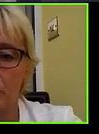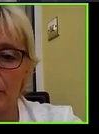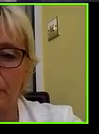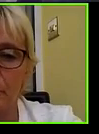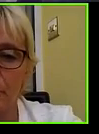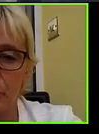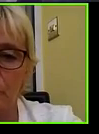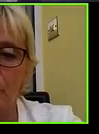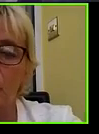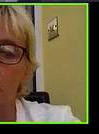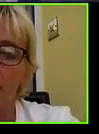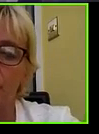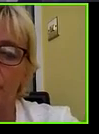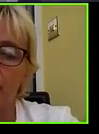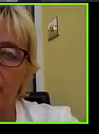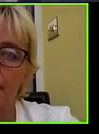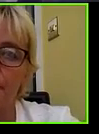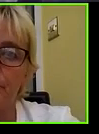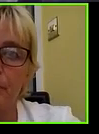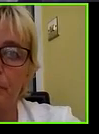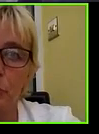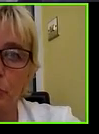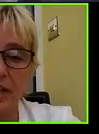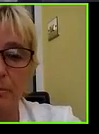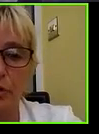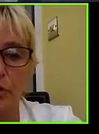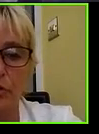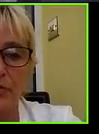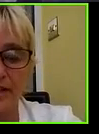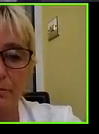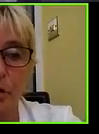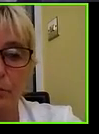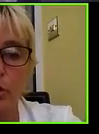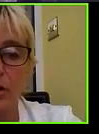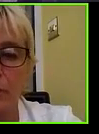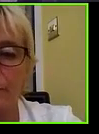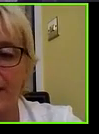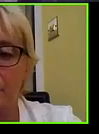work from home we've pushed the employer on this and more and more equipment is